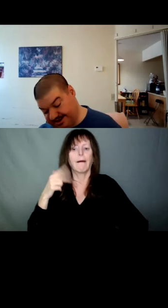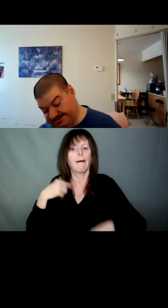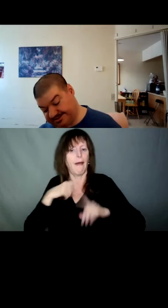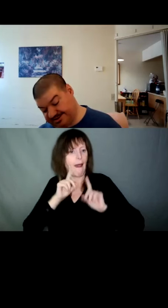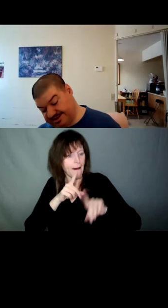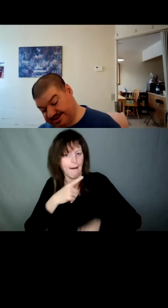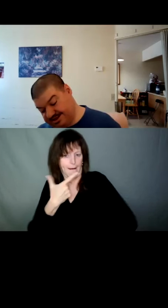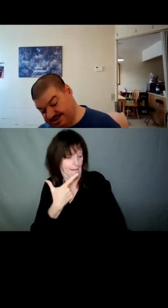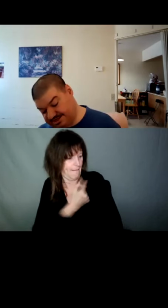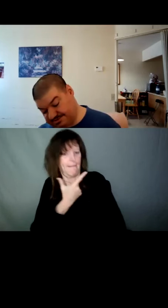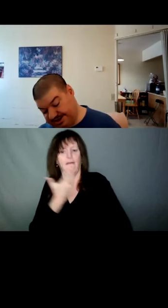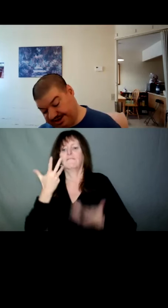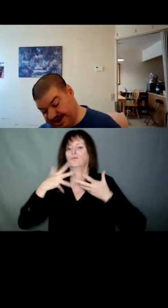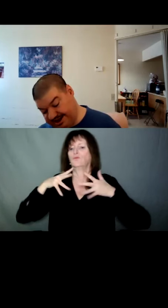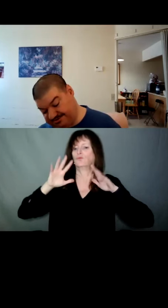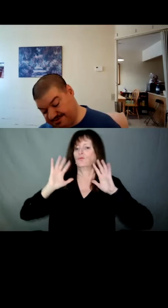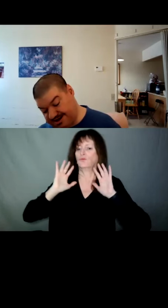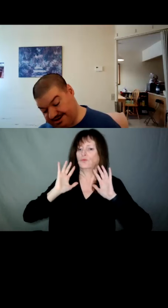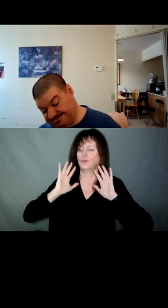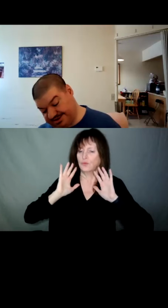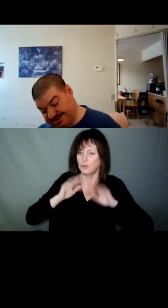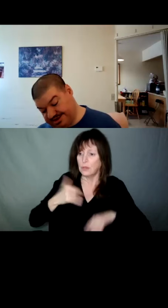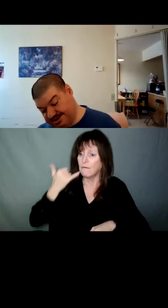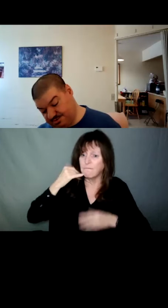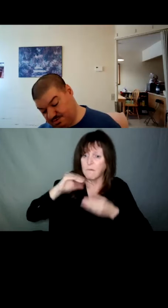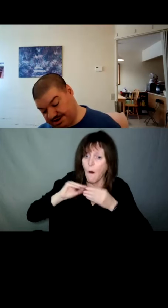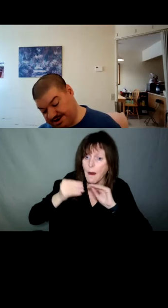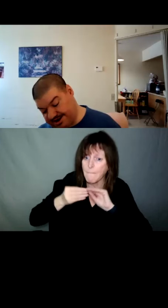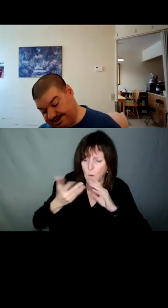and was able to book appointment on April 3 and I